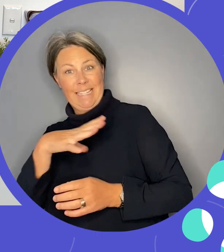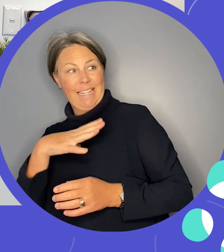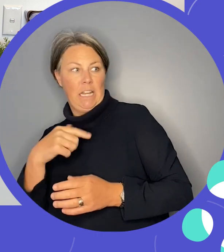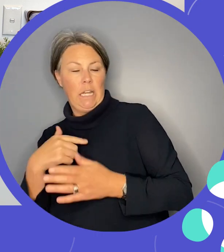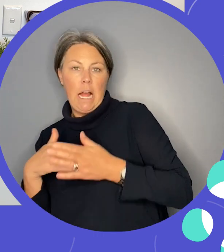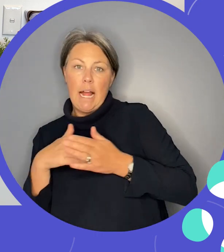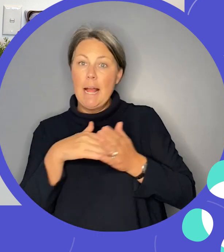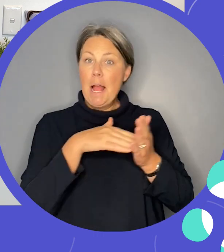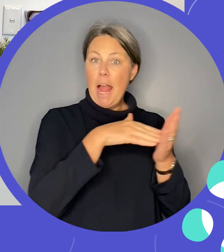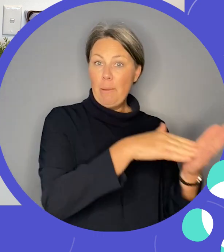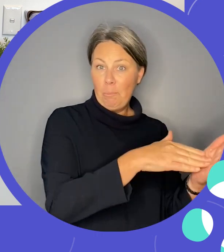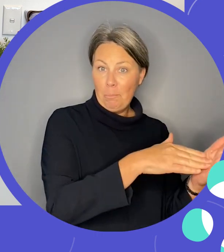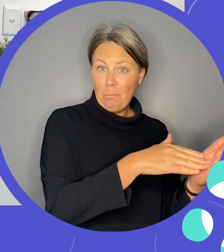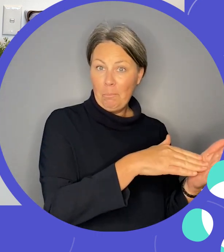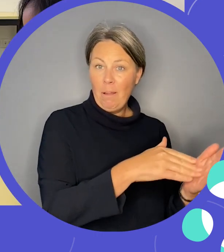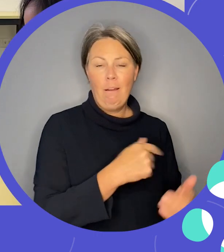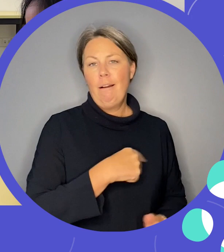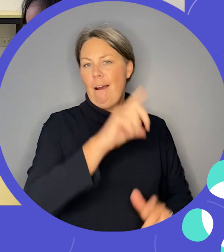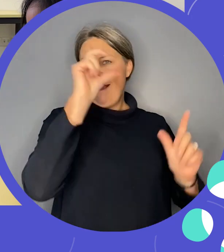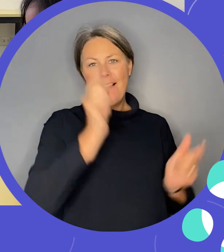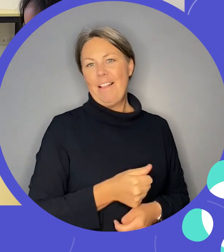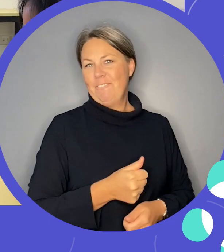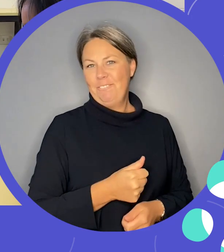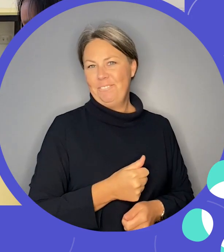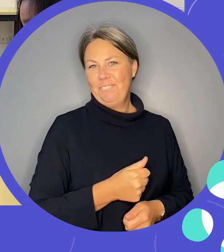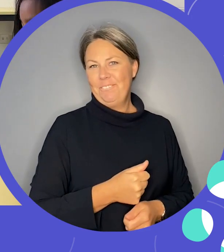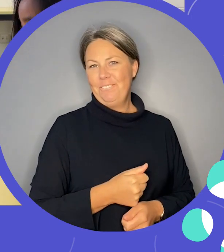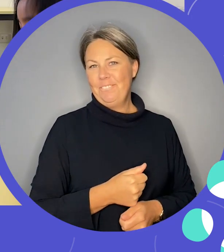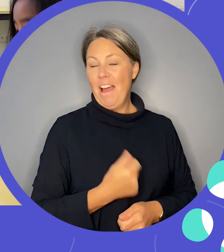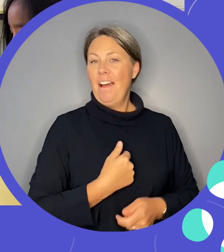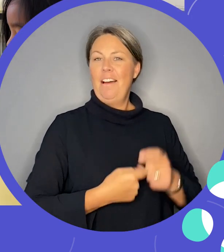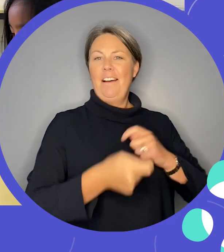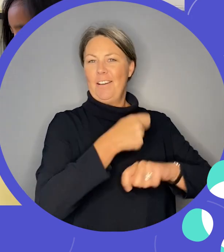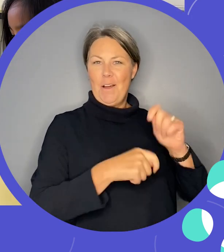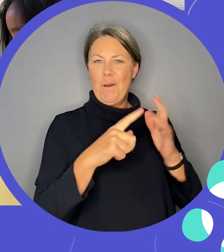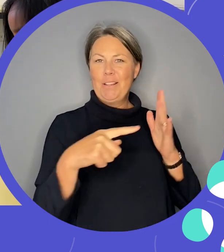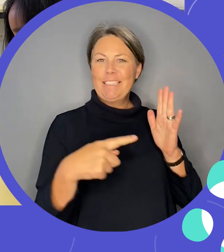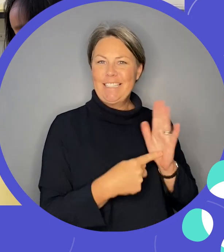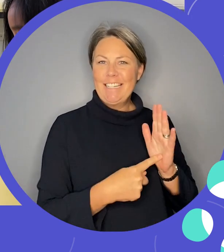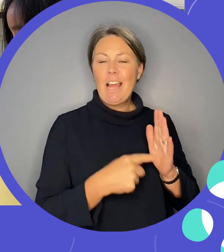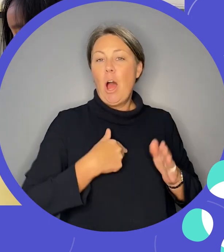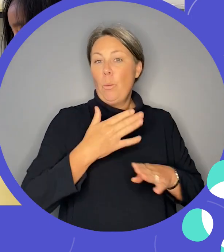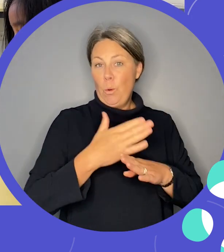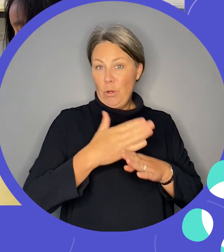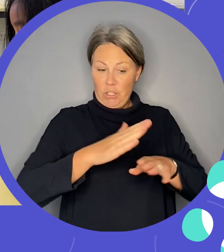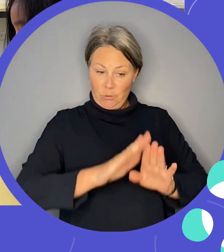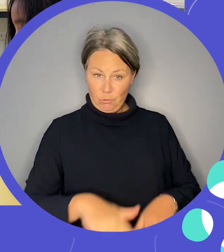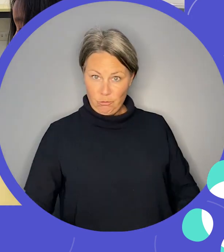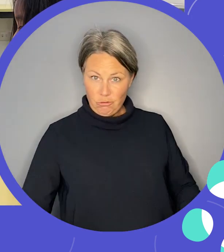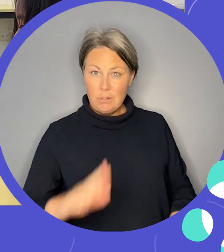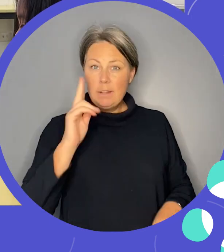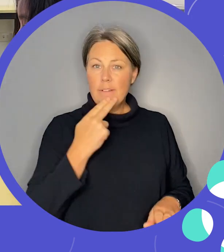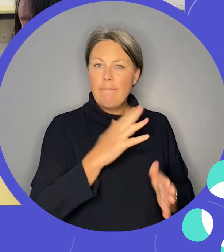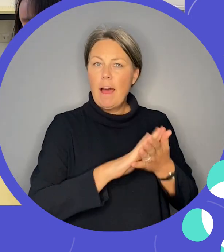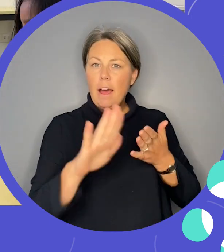So, I jumped in and absolutely fell in love with it. So, I work with deaf and hard of hearing children around like social skills, play skills.